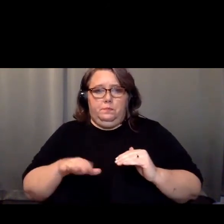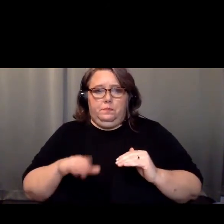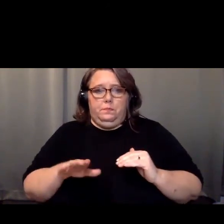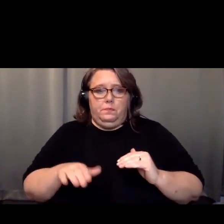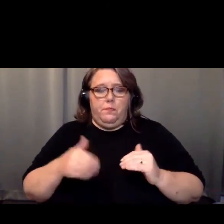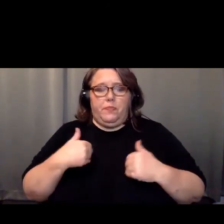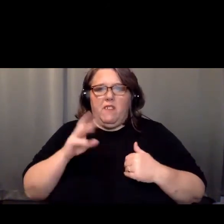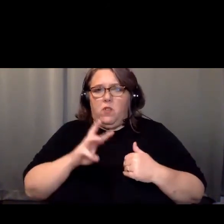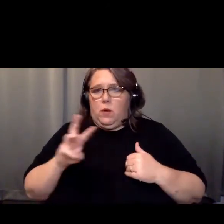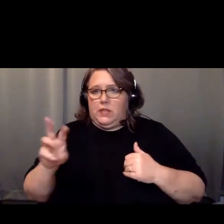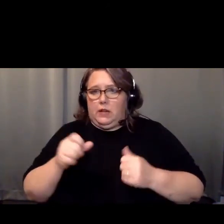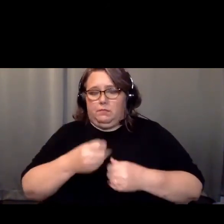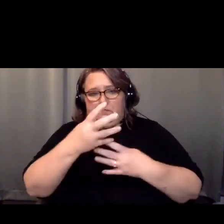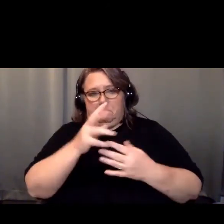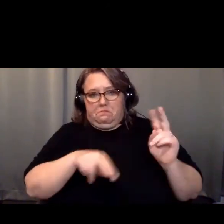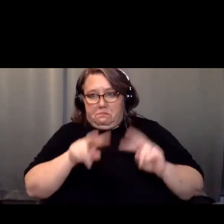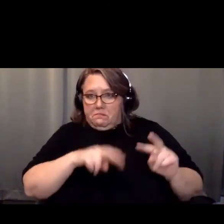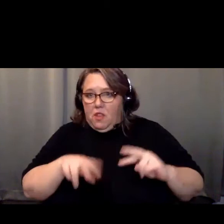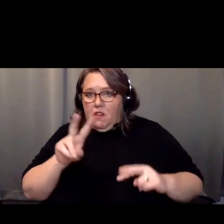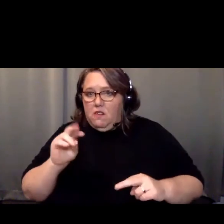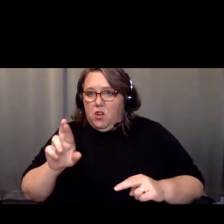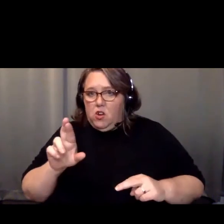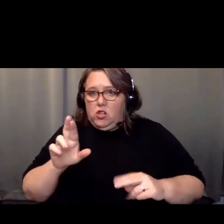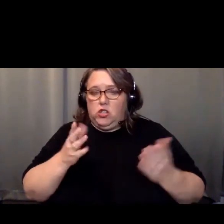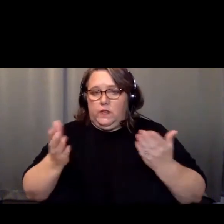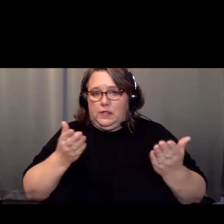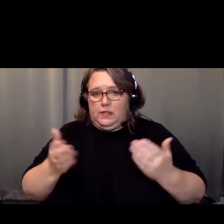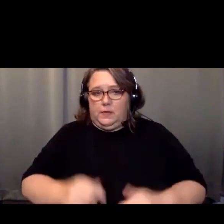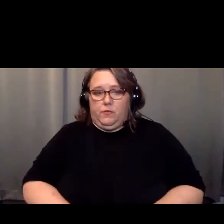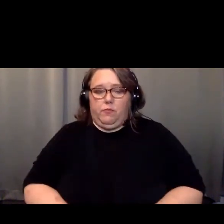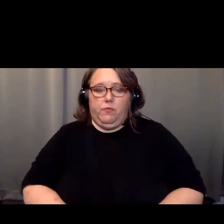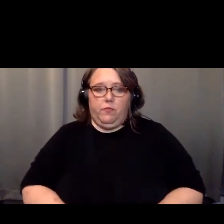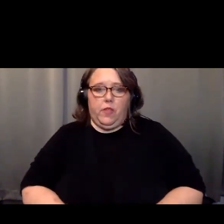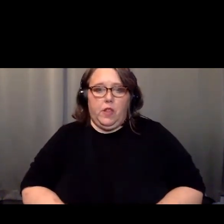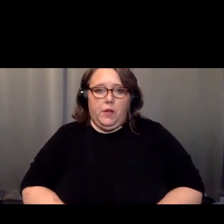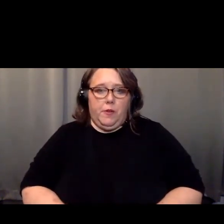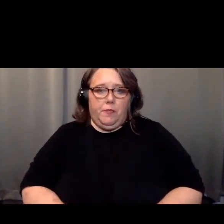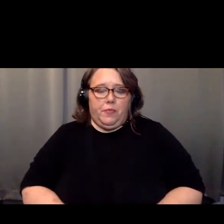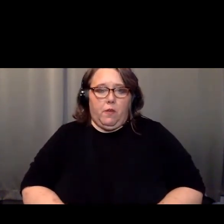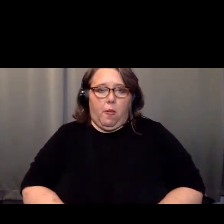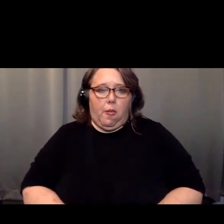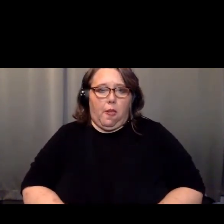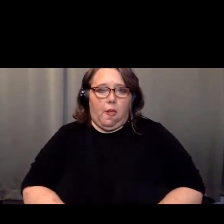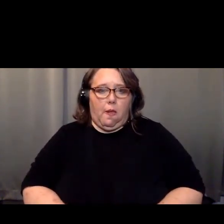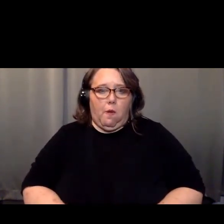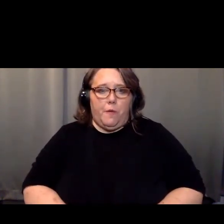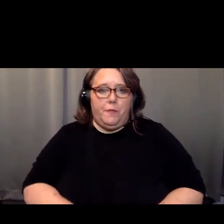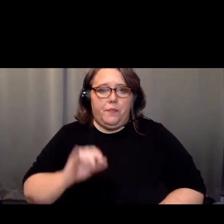the website for vocational rehabilitation services, which will take you to a directory